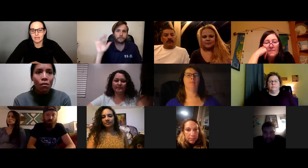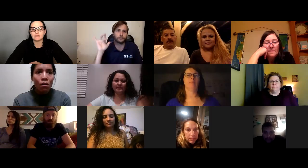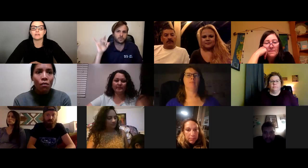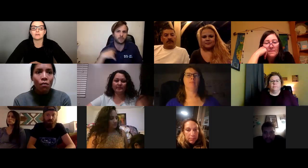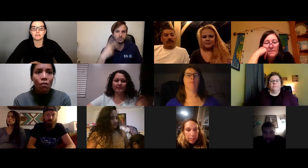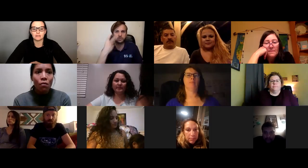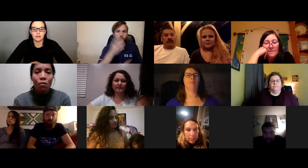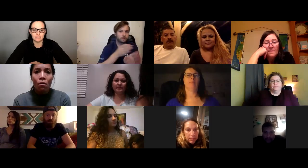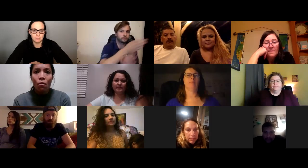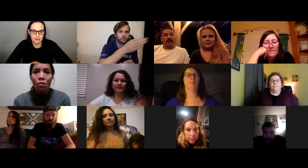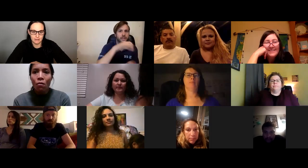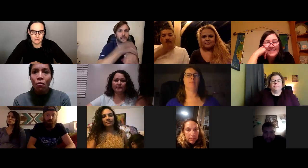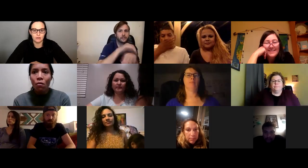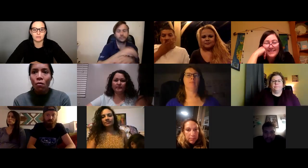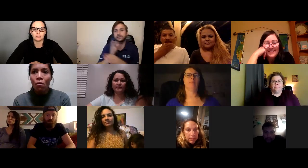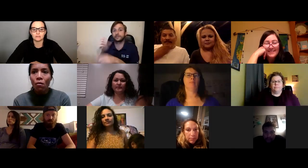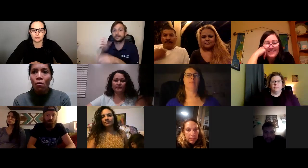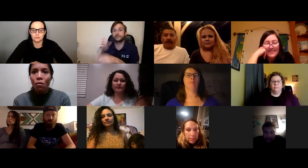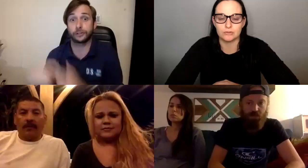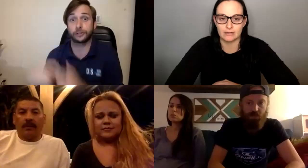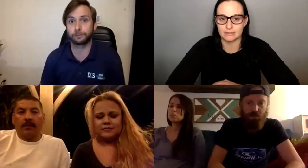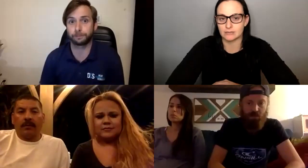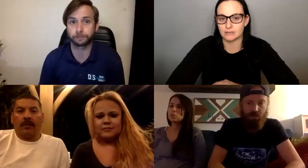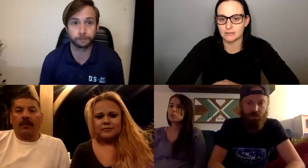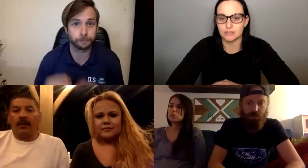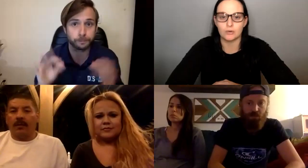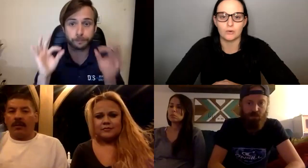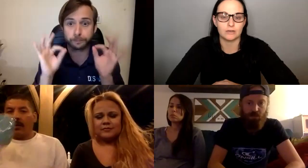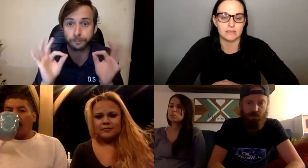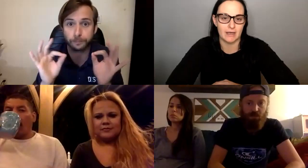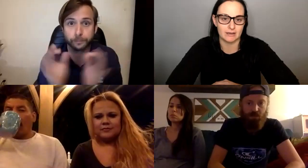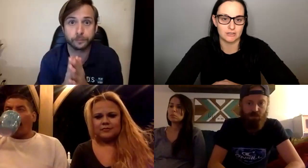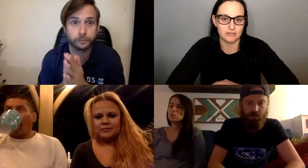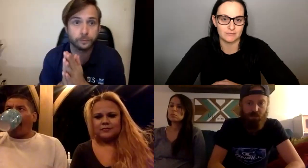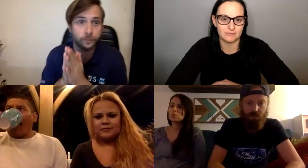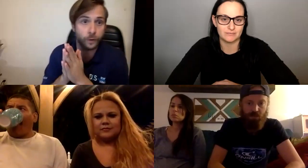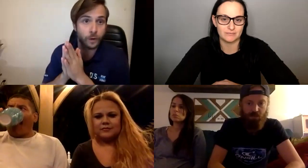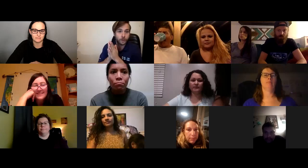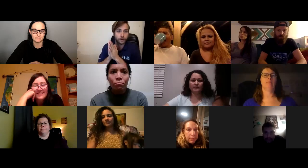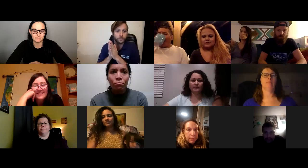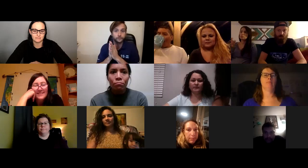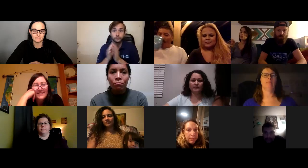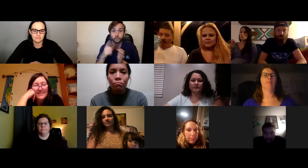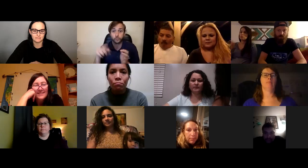and then you can click on spanish so that we can do directly either english or spanish